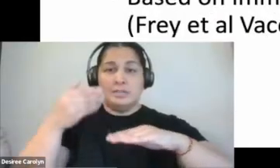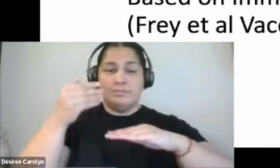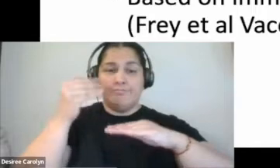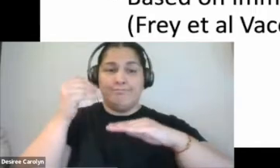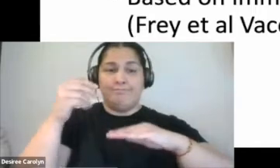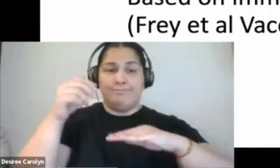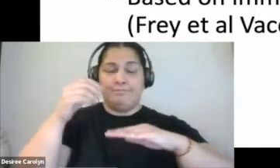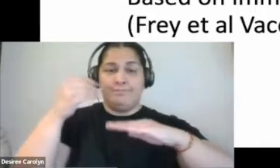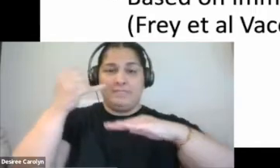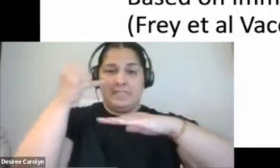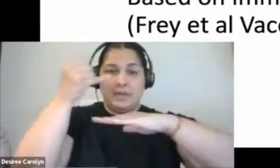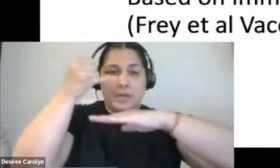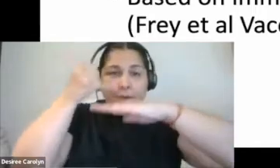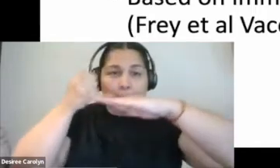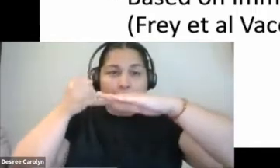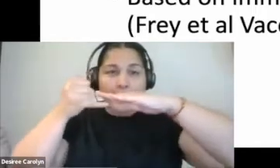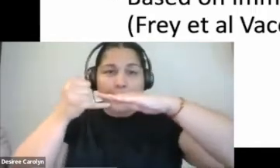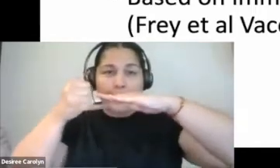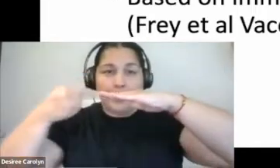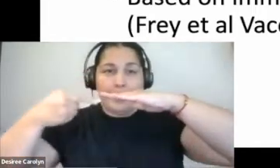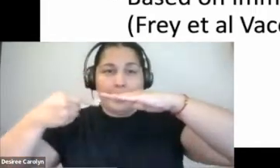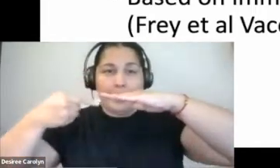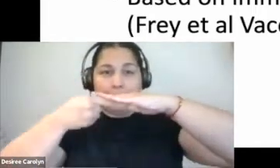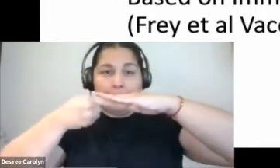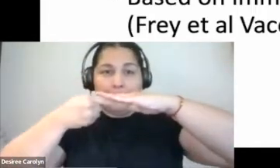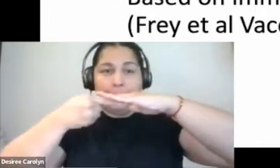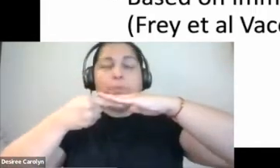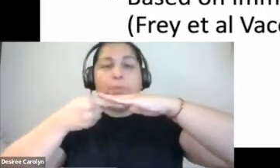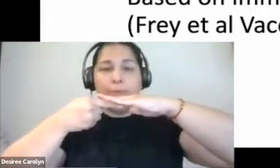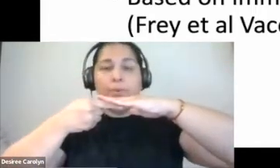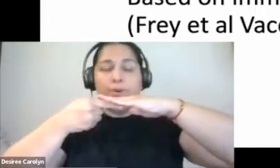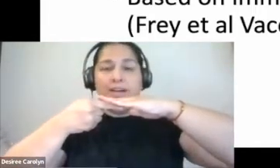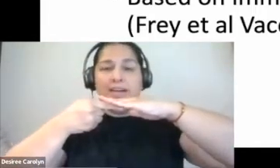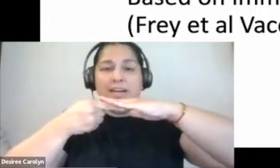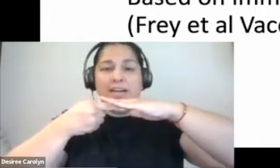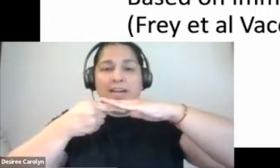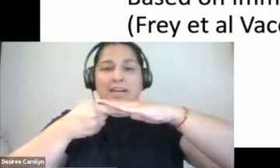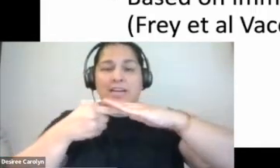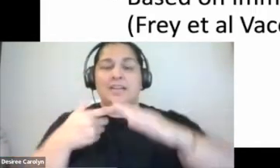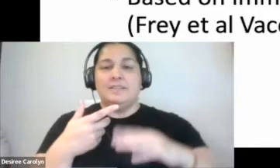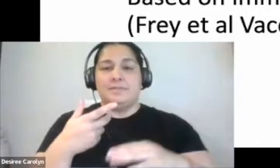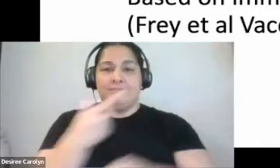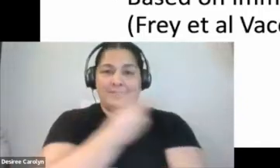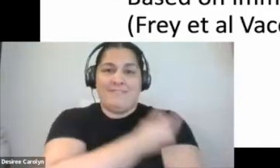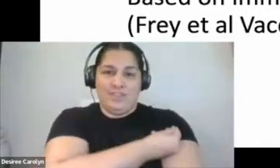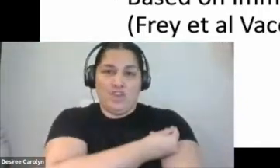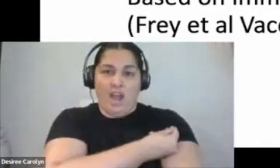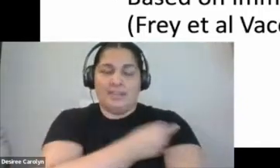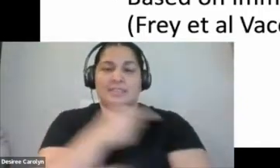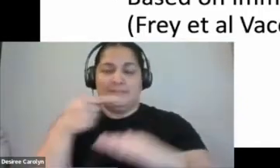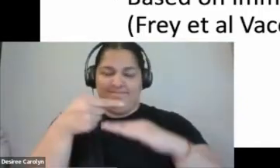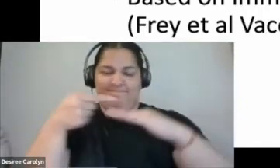dose of the vaccine. Recently in many settings this has been changed to an alternative dosing